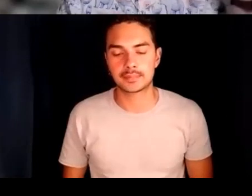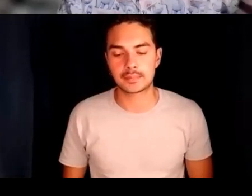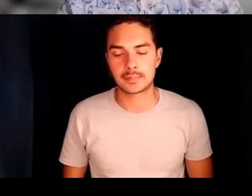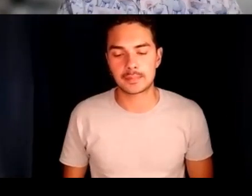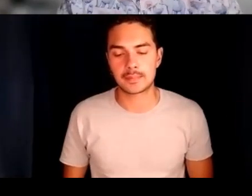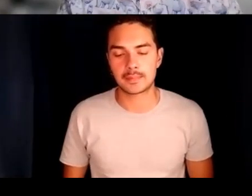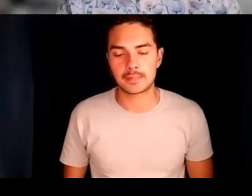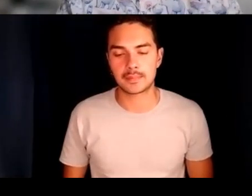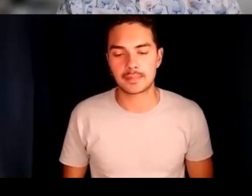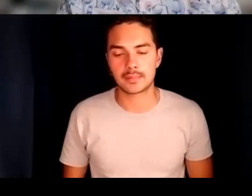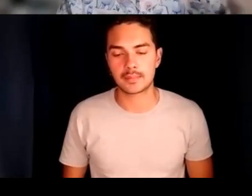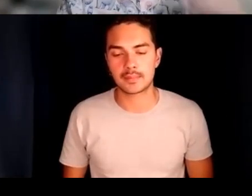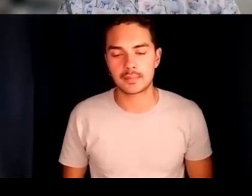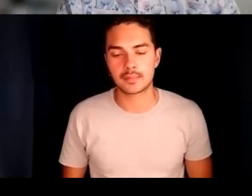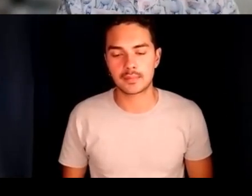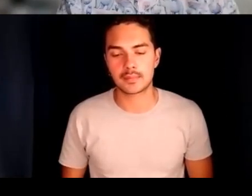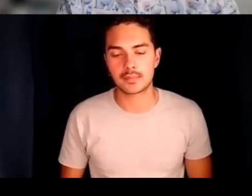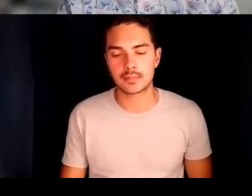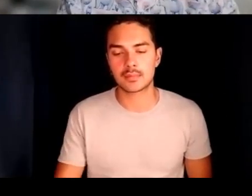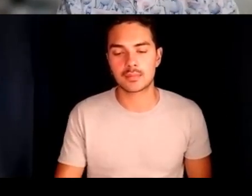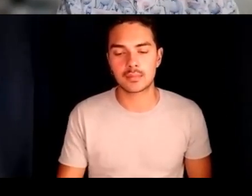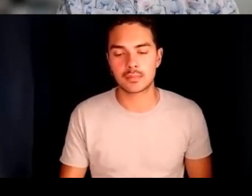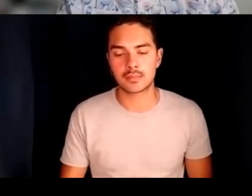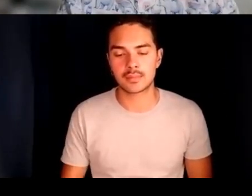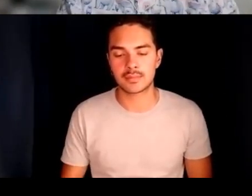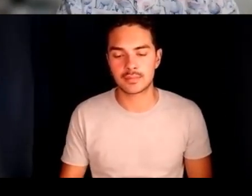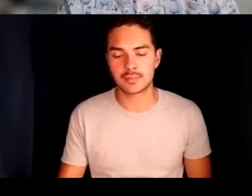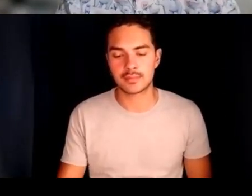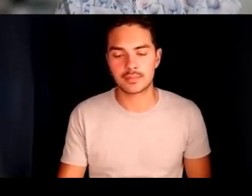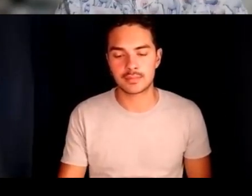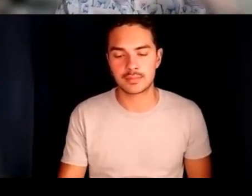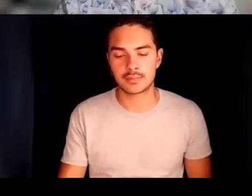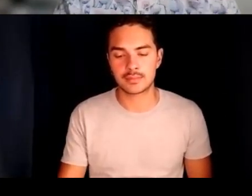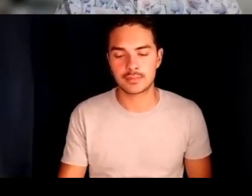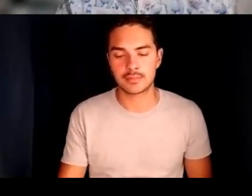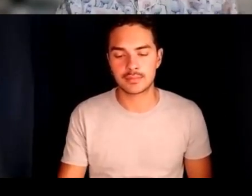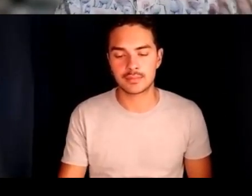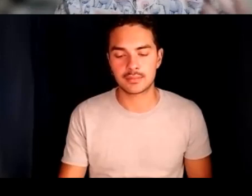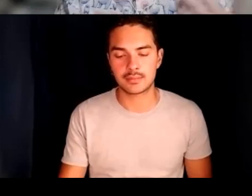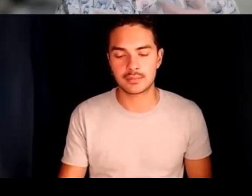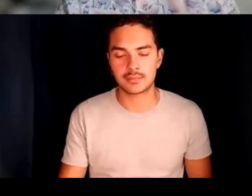So if that kind of who we are, quick introduction, I would love to hear a little bit